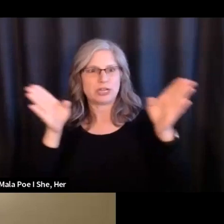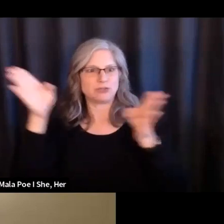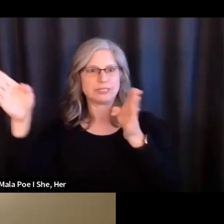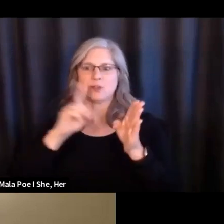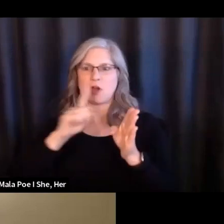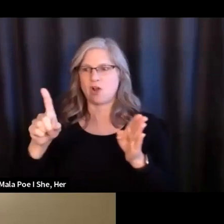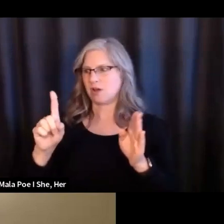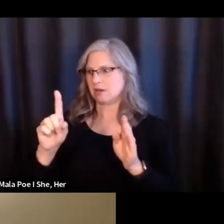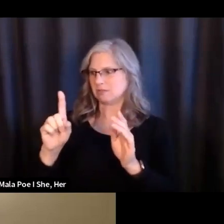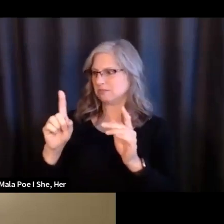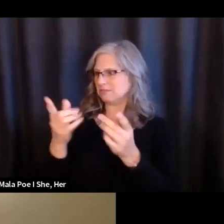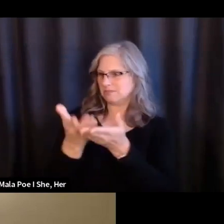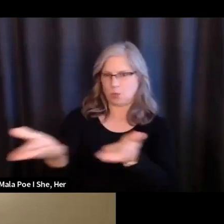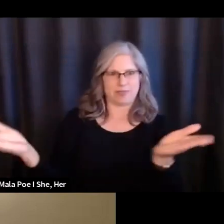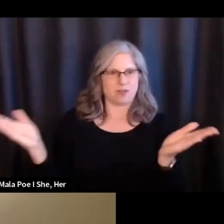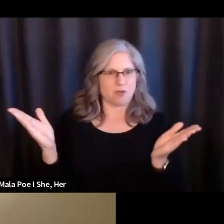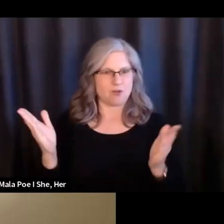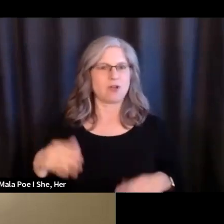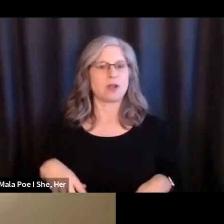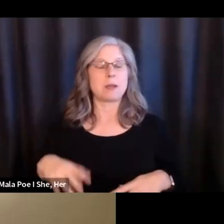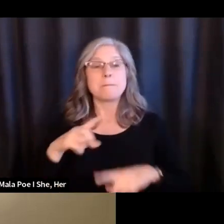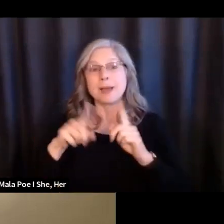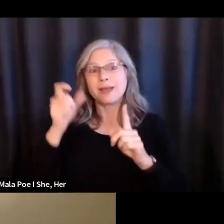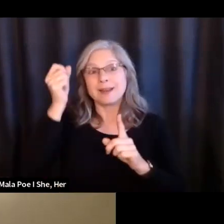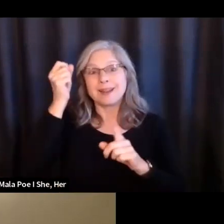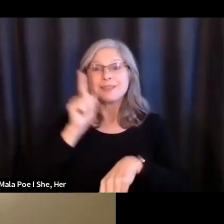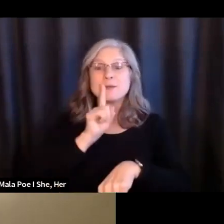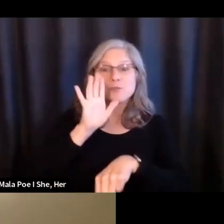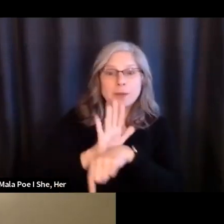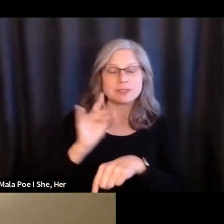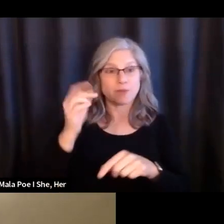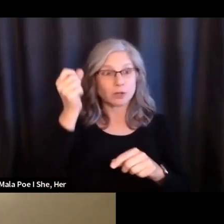But at the same time, the promise of understanding those differences is